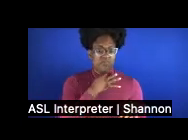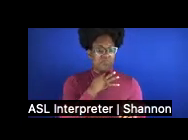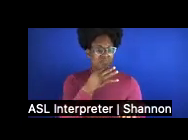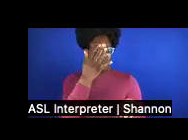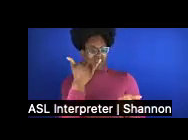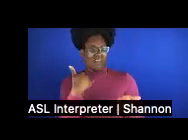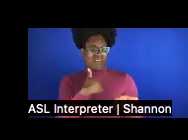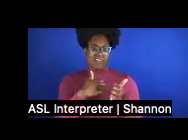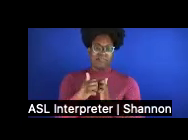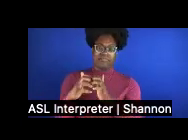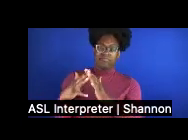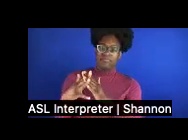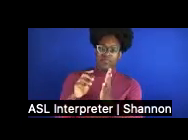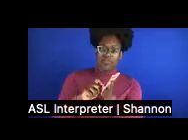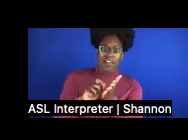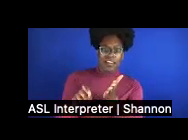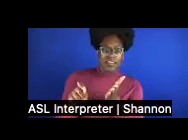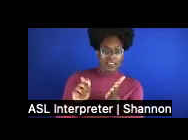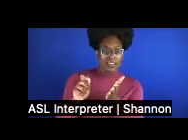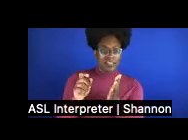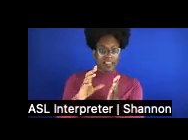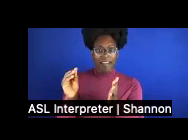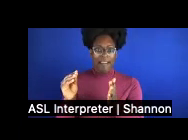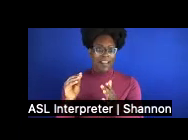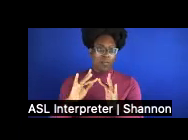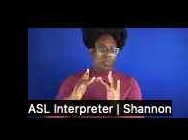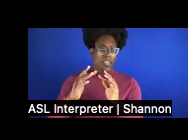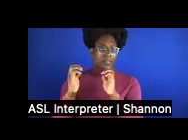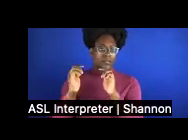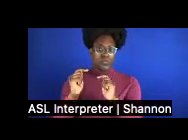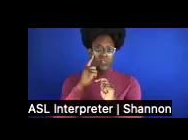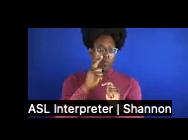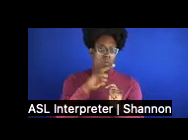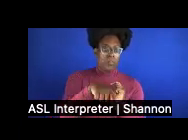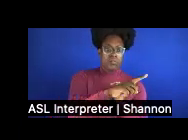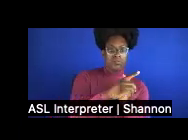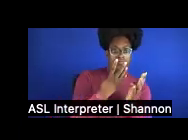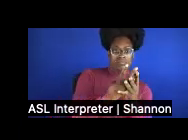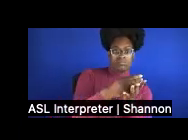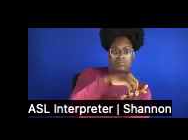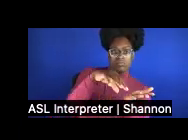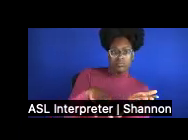students? There was--prior to us developing this service--there was a math e-tutoring